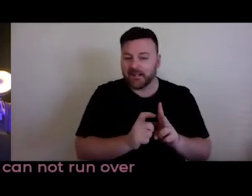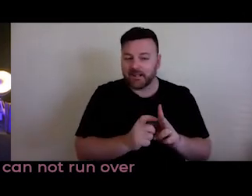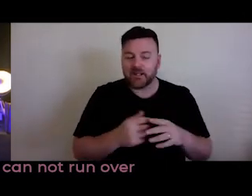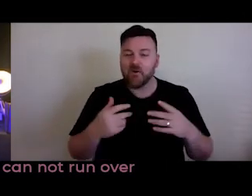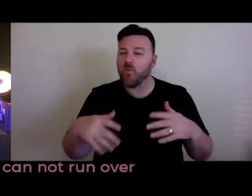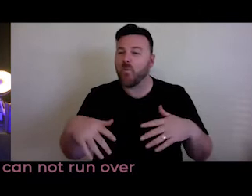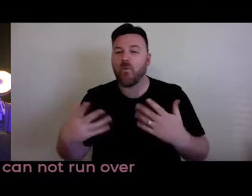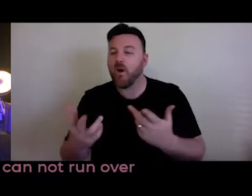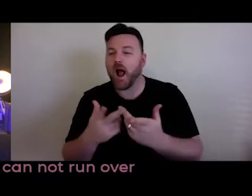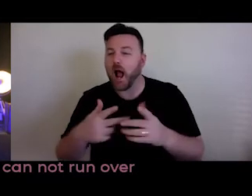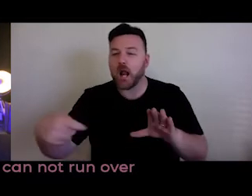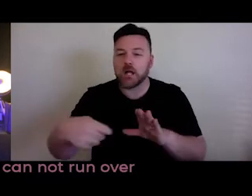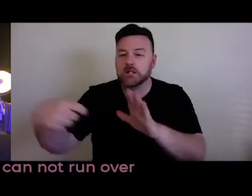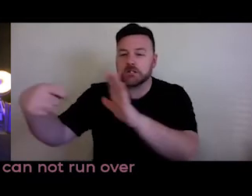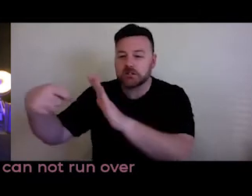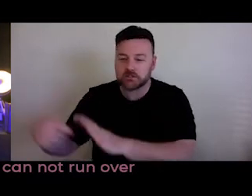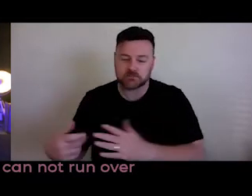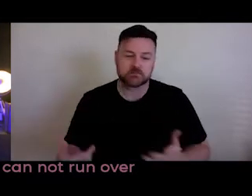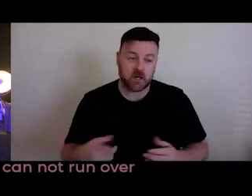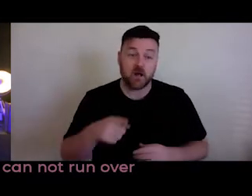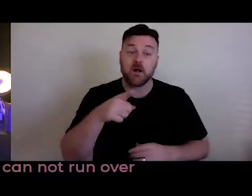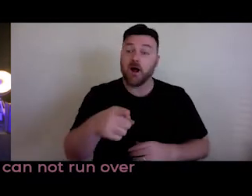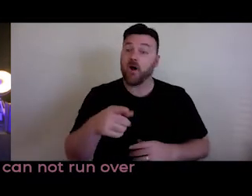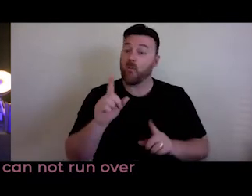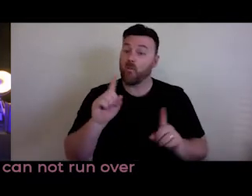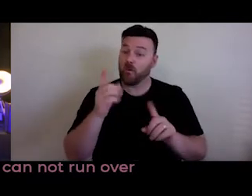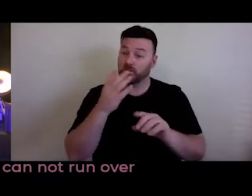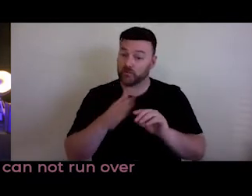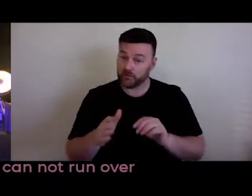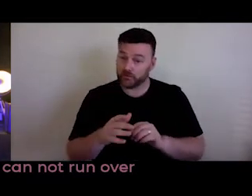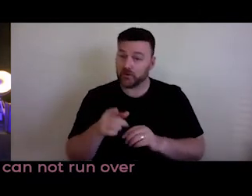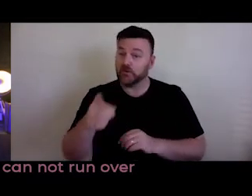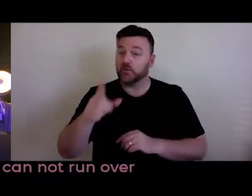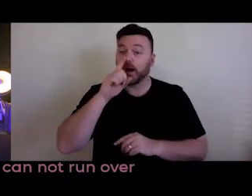something you probably didn't know is you can't run it more than 15m.